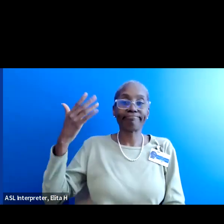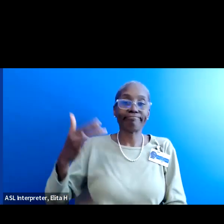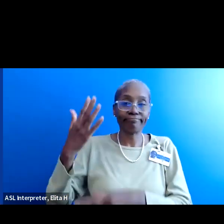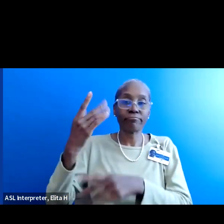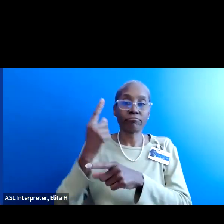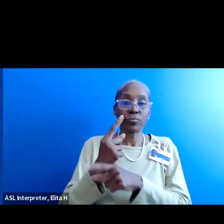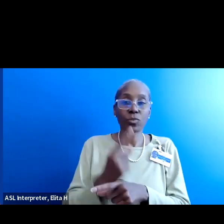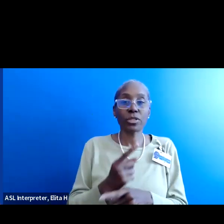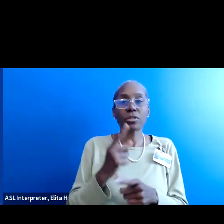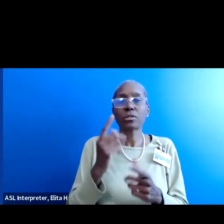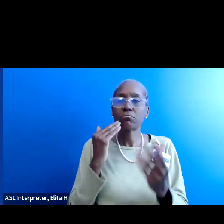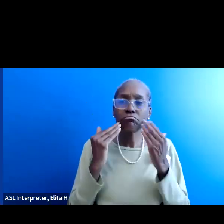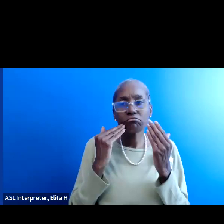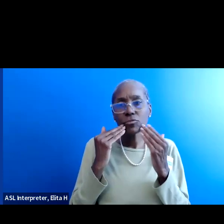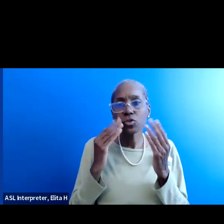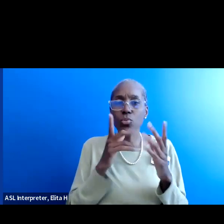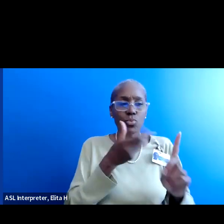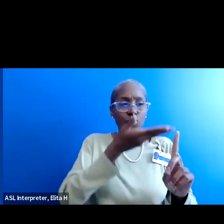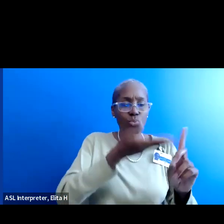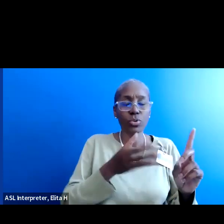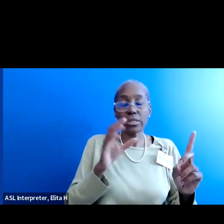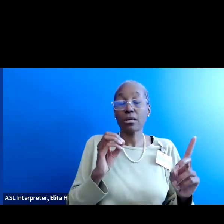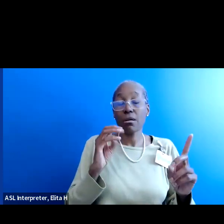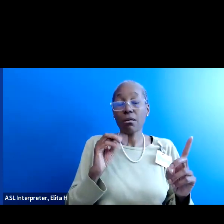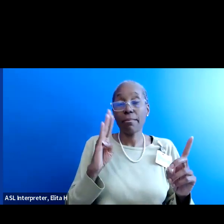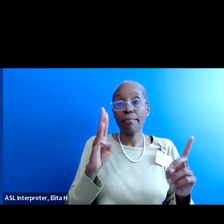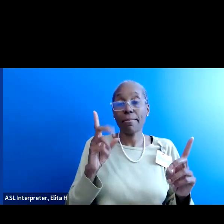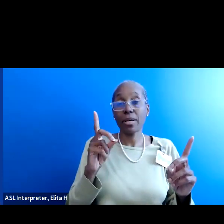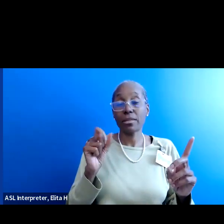so get to know that ombudsman representative in case you do need them.